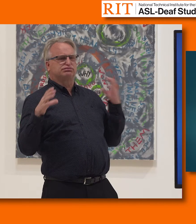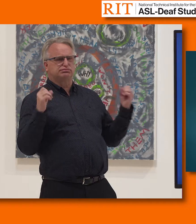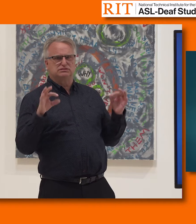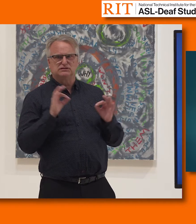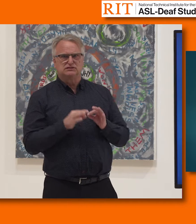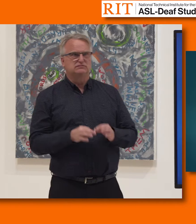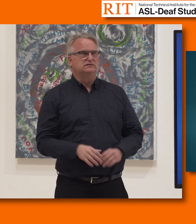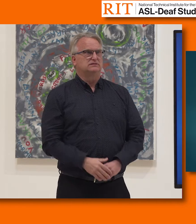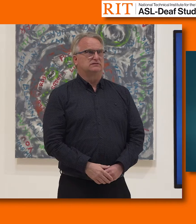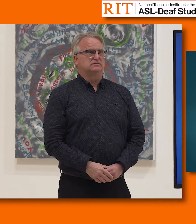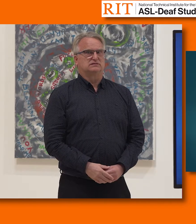And the interpreters are there.